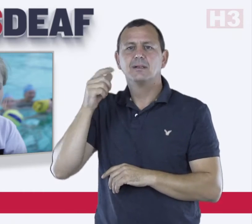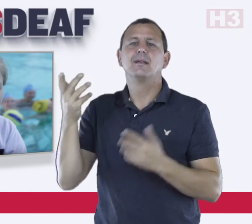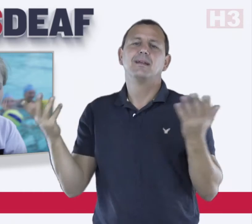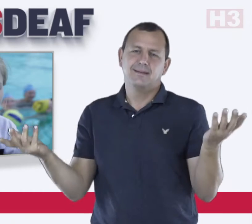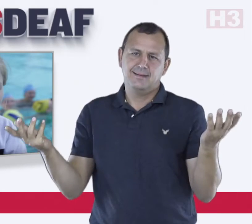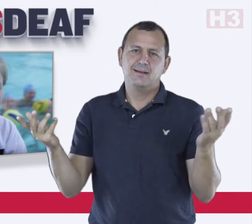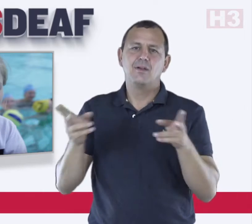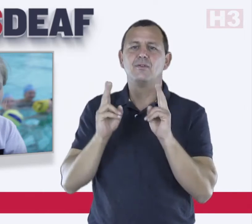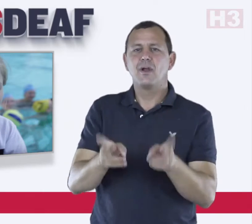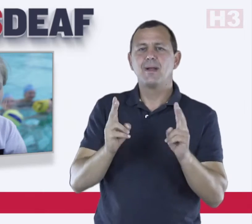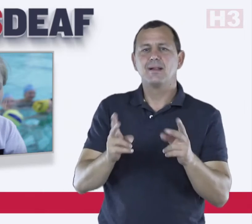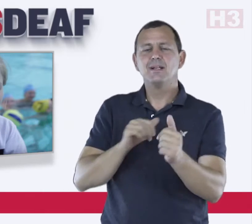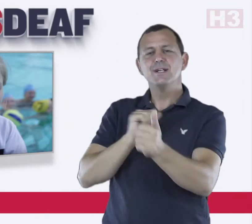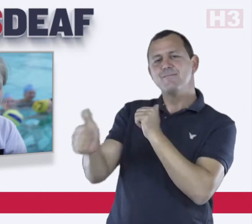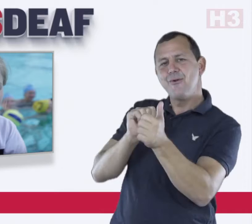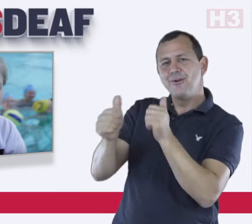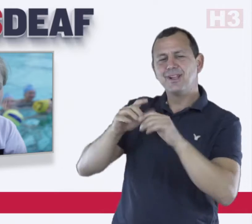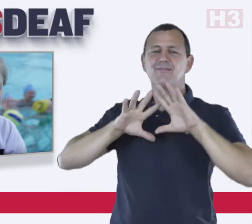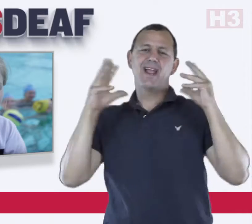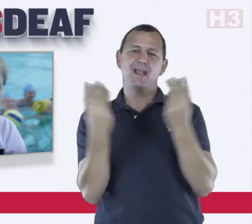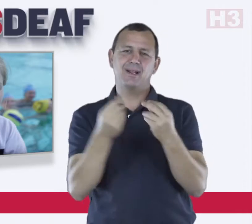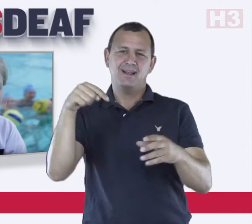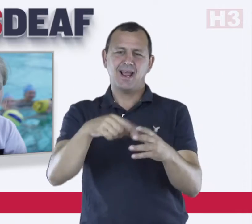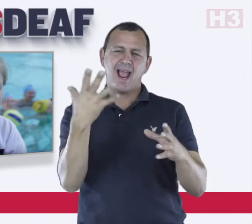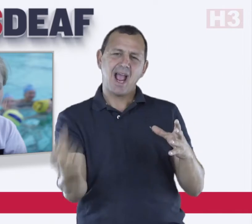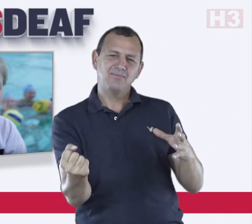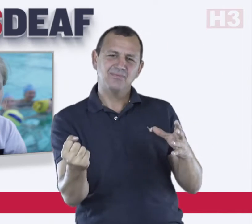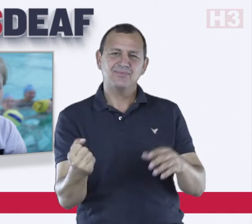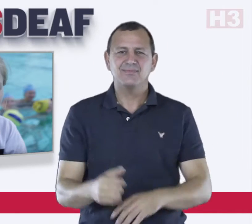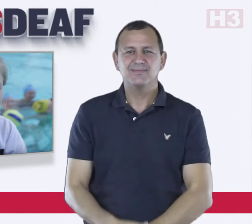so sports ran in the family.